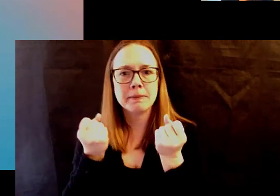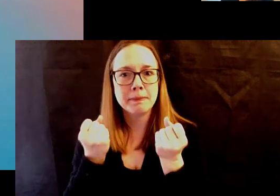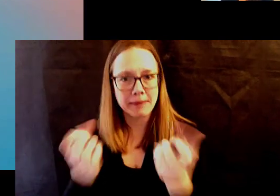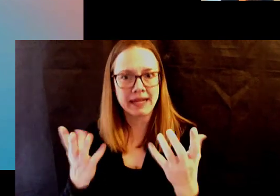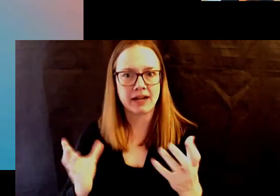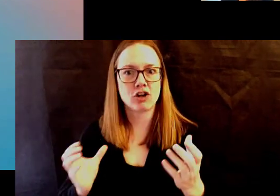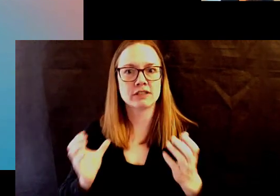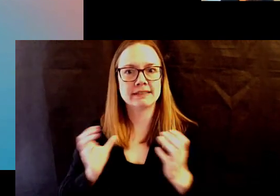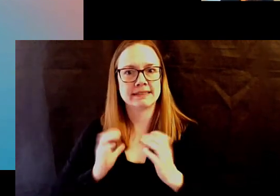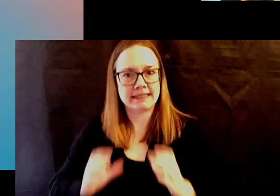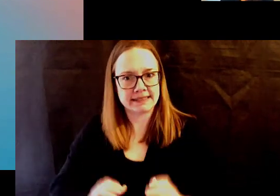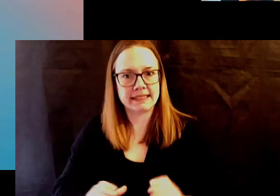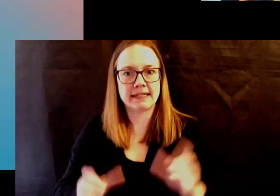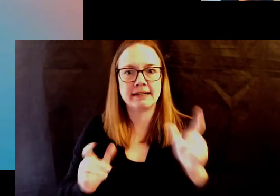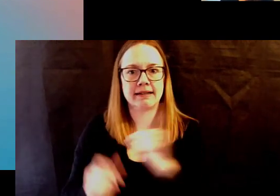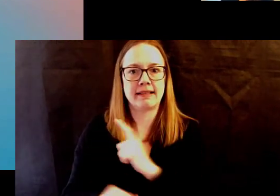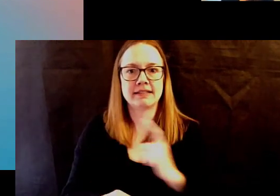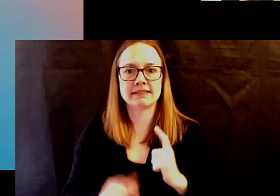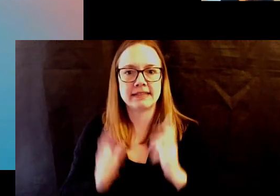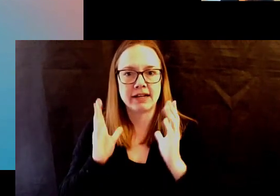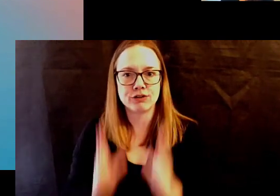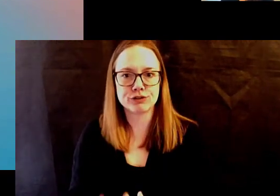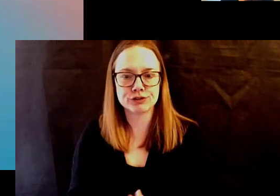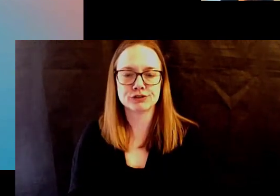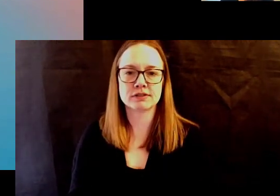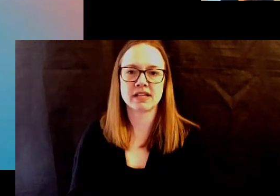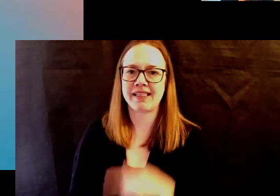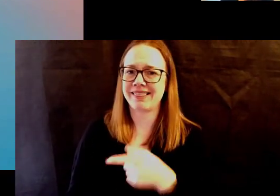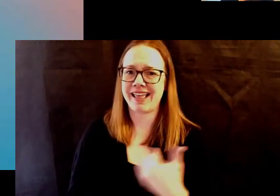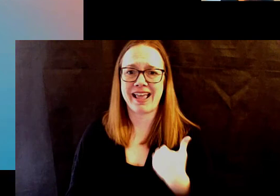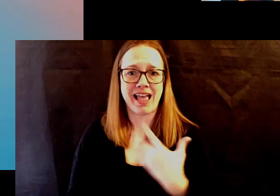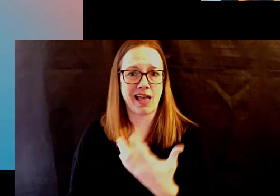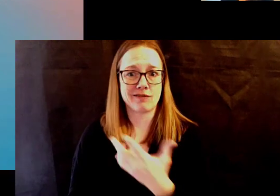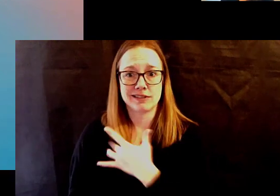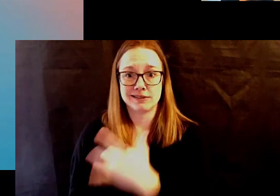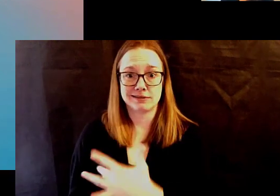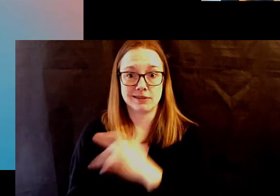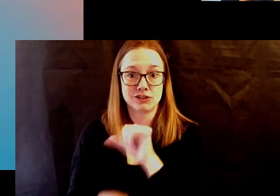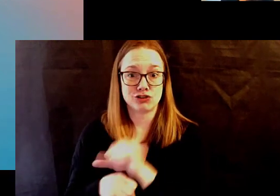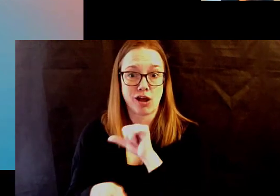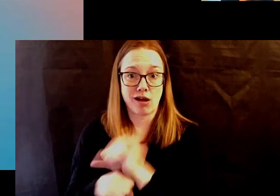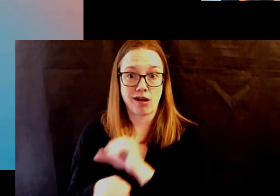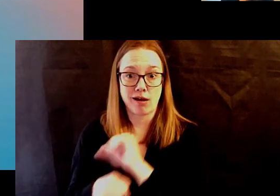So they have normal jobs when they're not in the legislature.